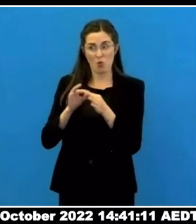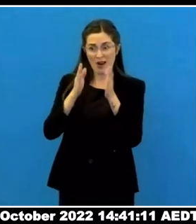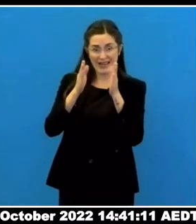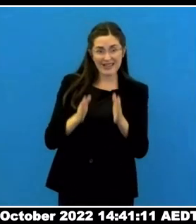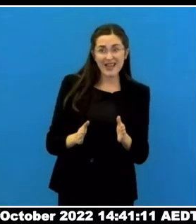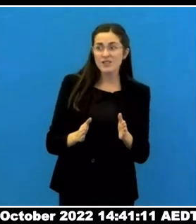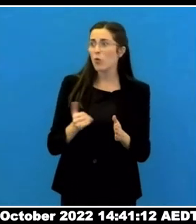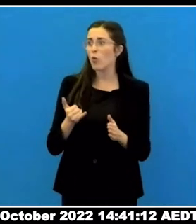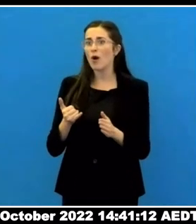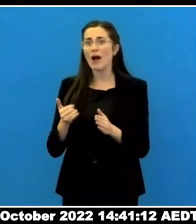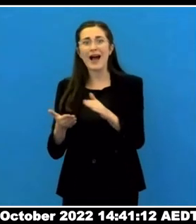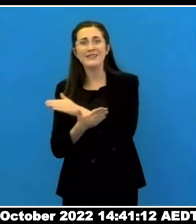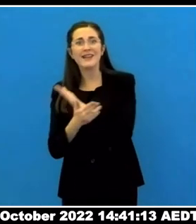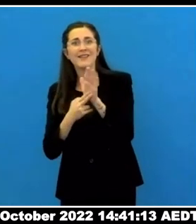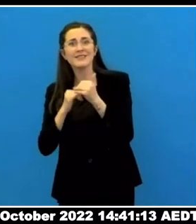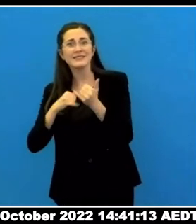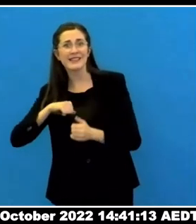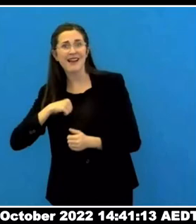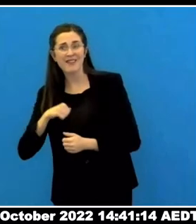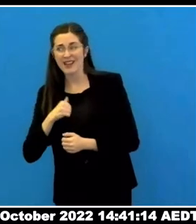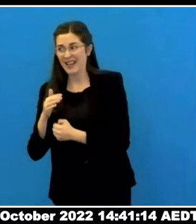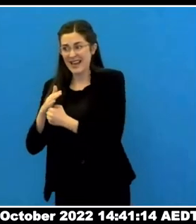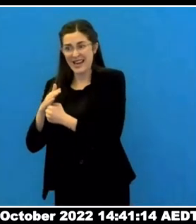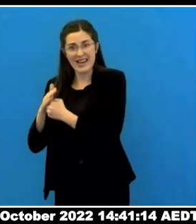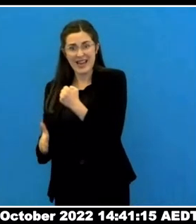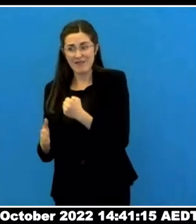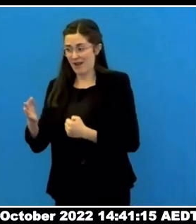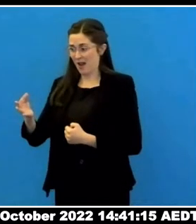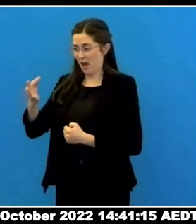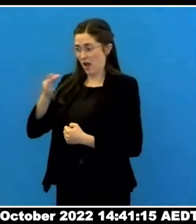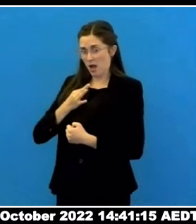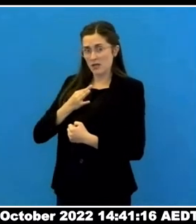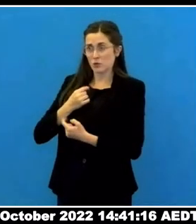like a planner has ever spoken to me about the possibility of respite